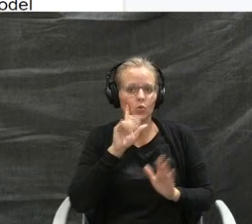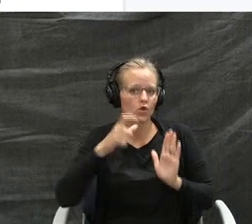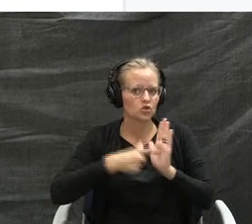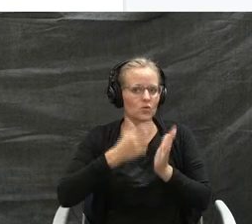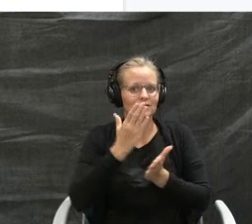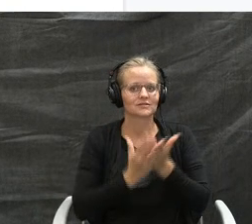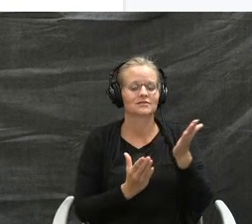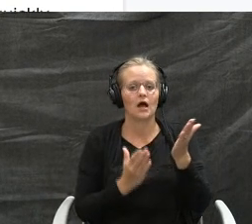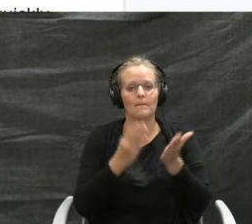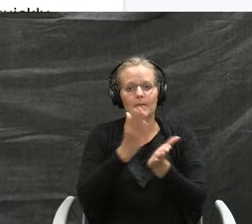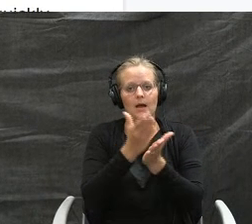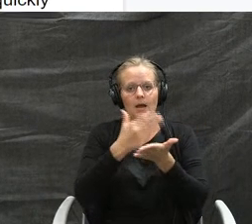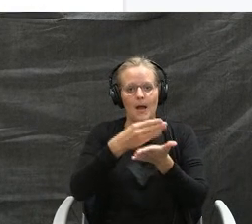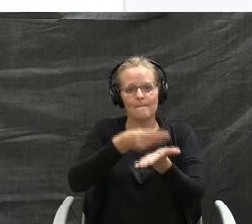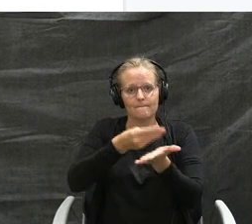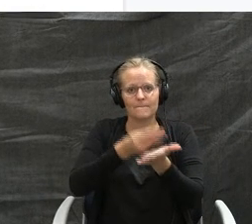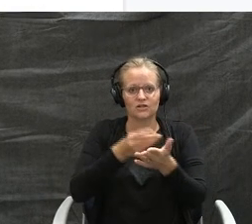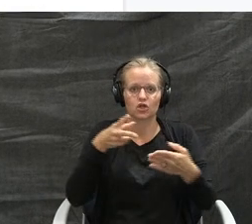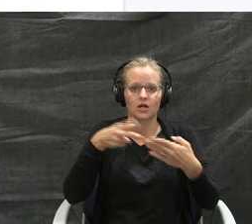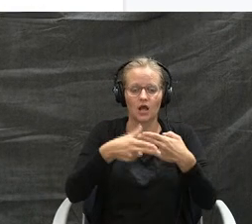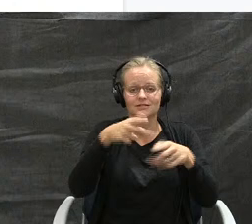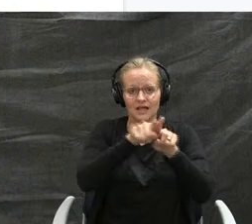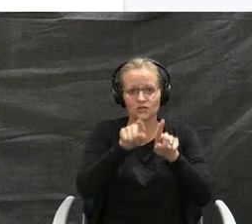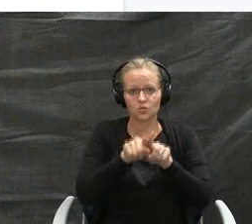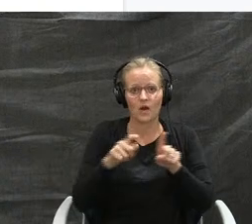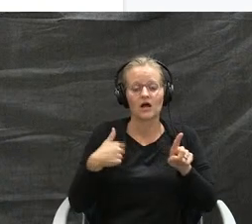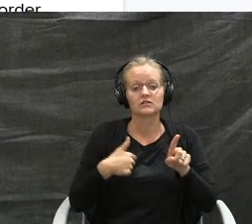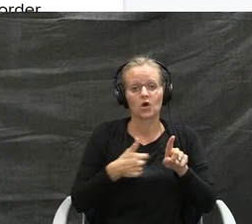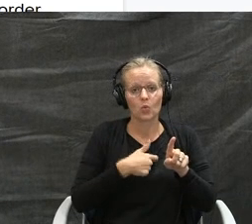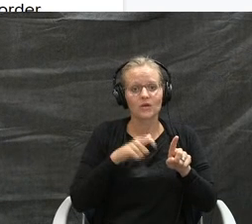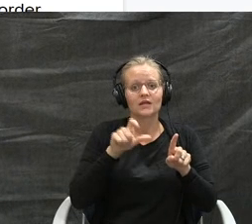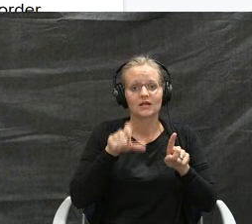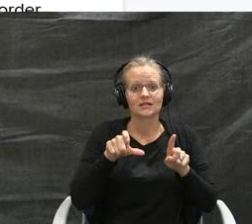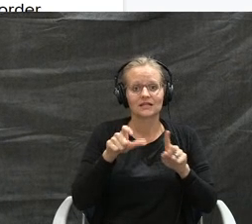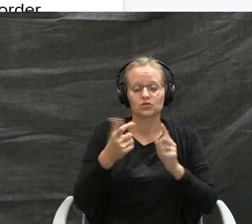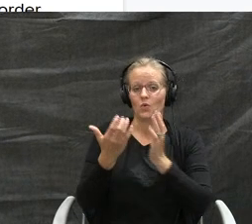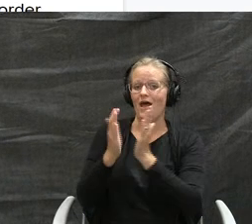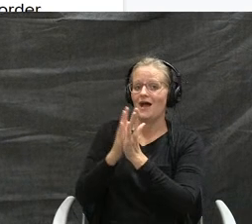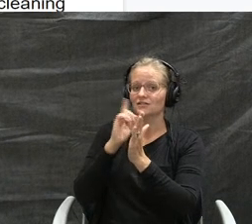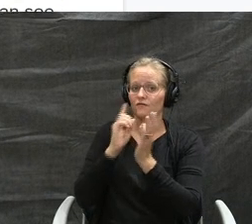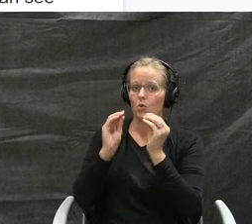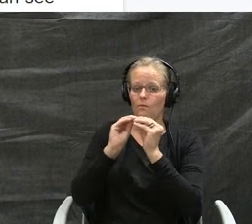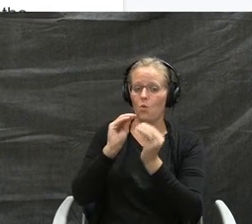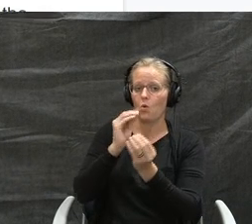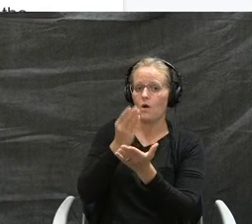approval from the school board and doctor Peterson to increase fees for our preschool programming. Thank you.